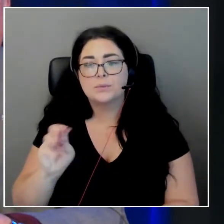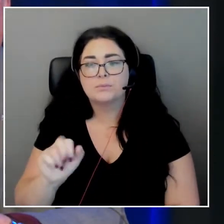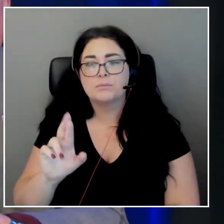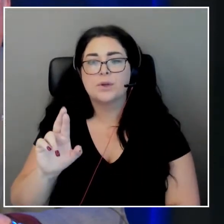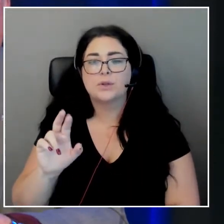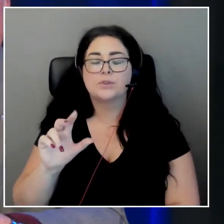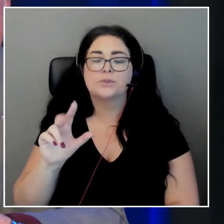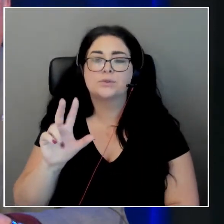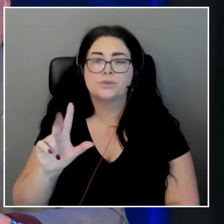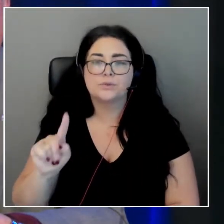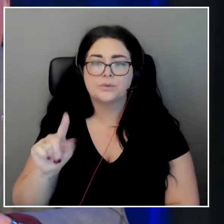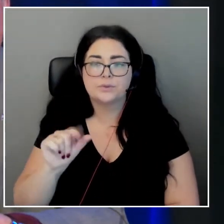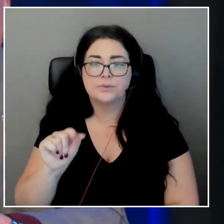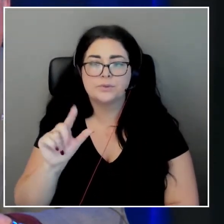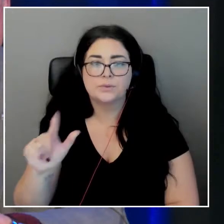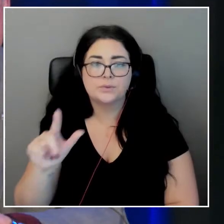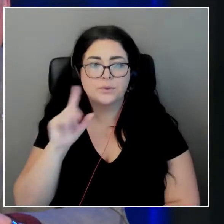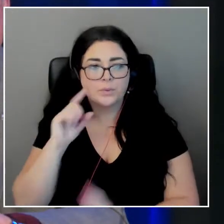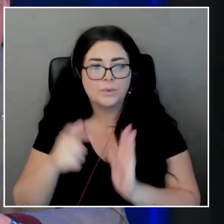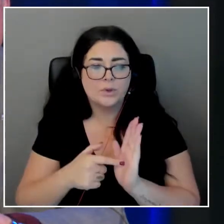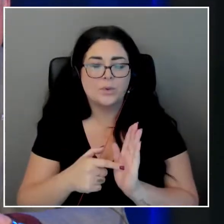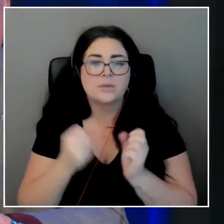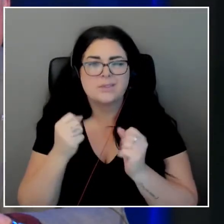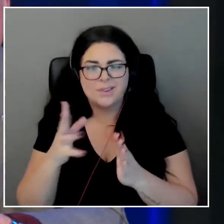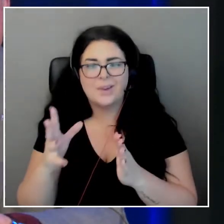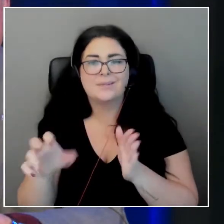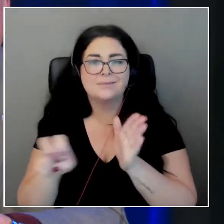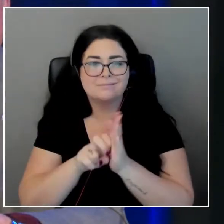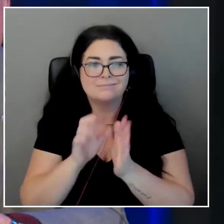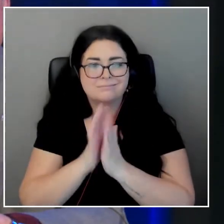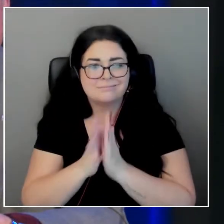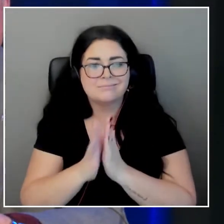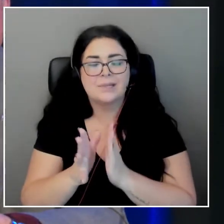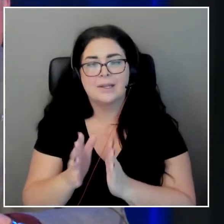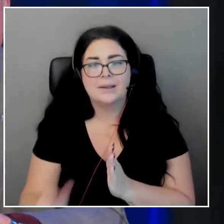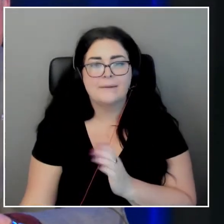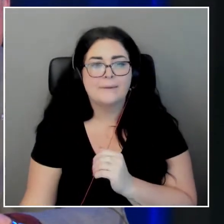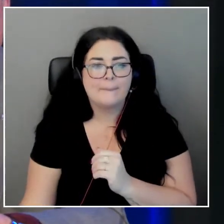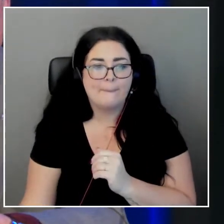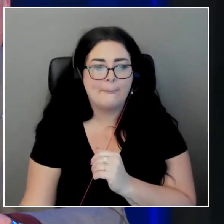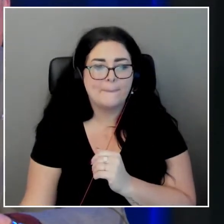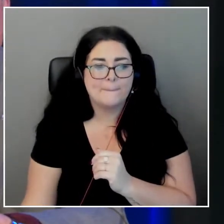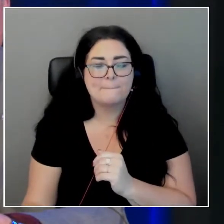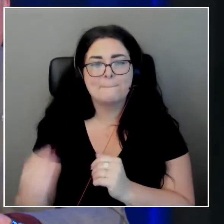traffic rebound following the significant decline in traffic due to the COVID-19 pandemic.